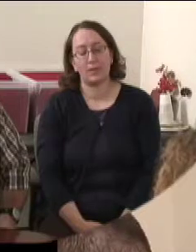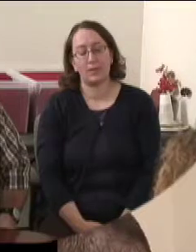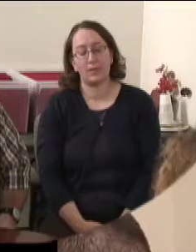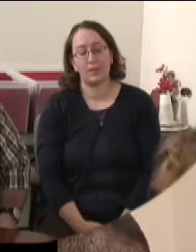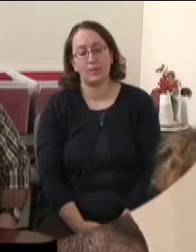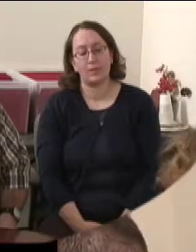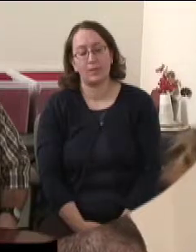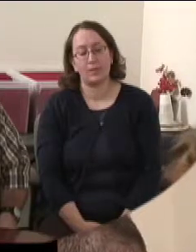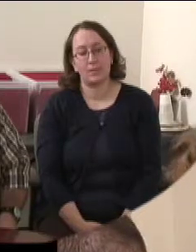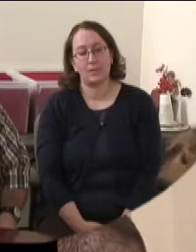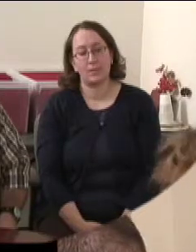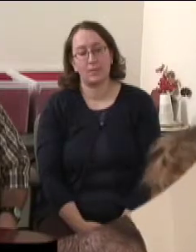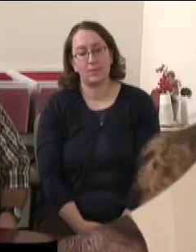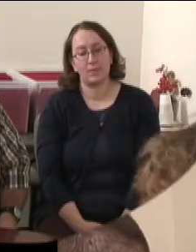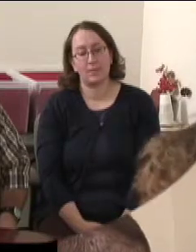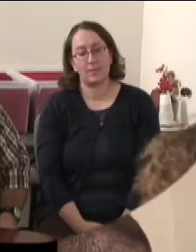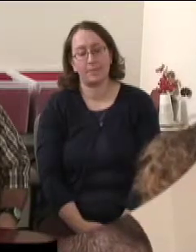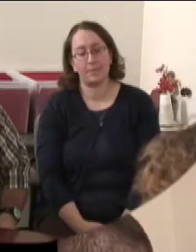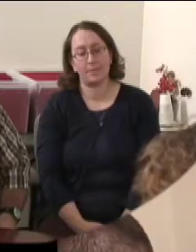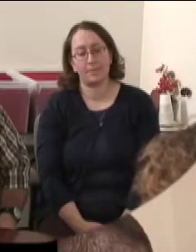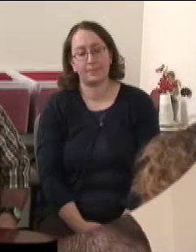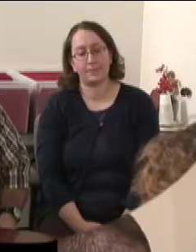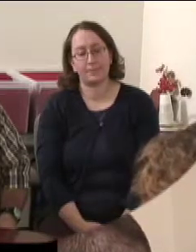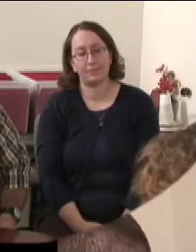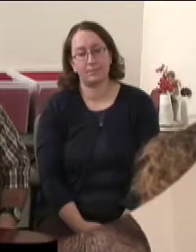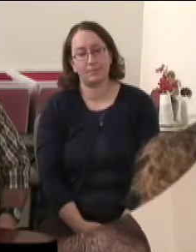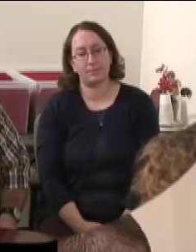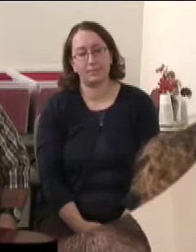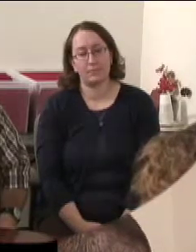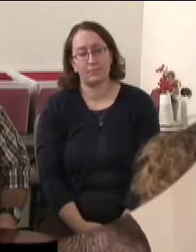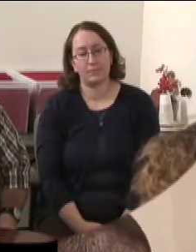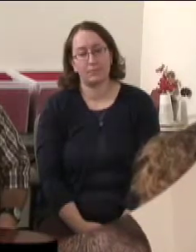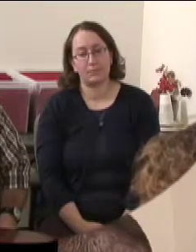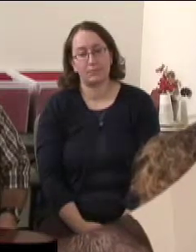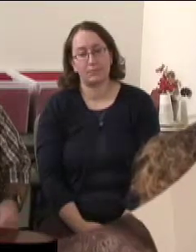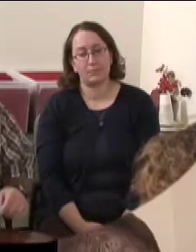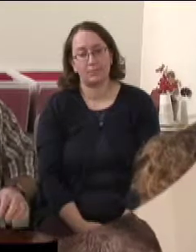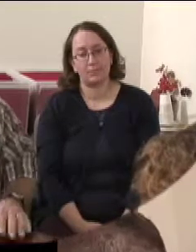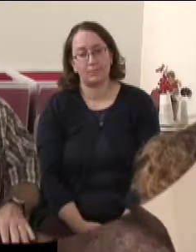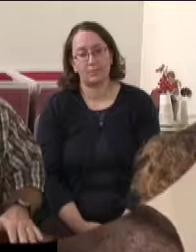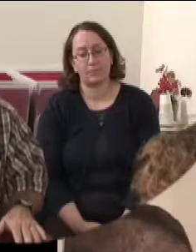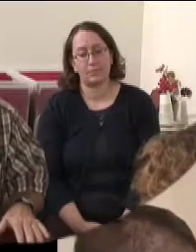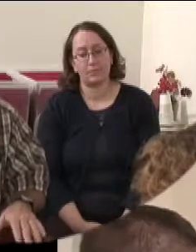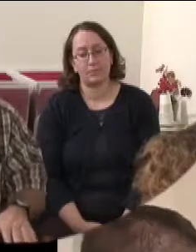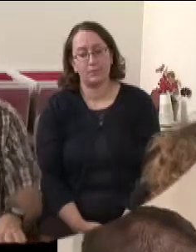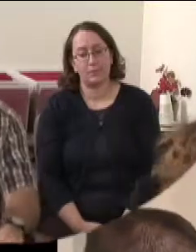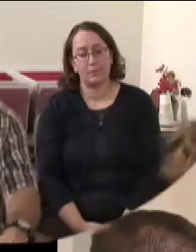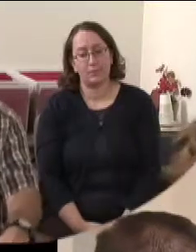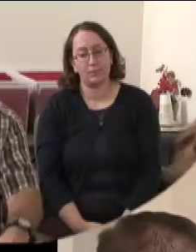tell me about her employment history? Steven: Uh, let's see.